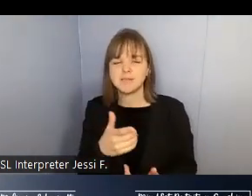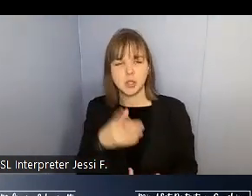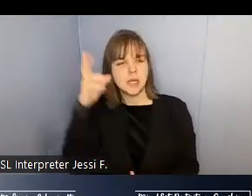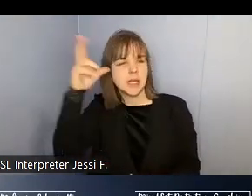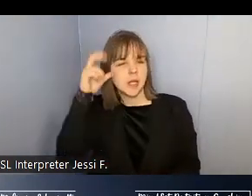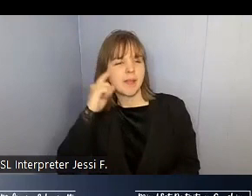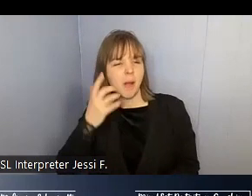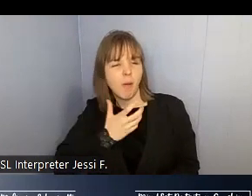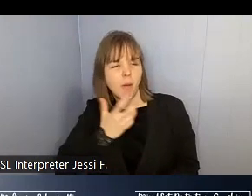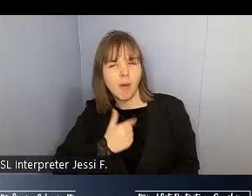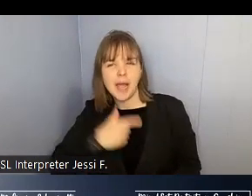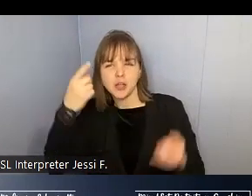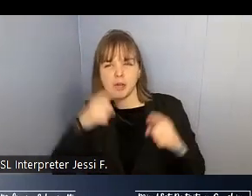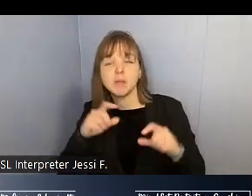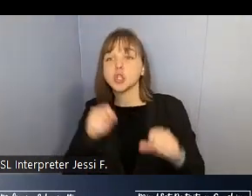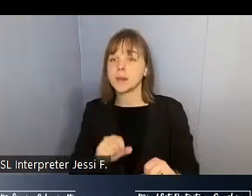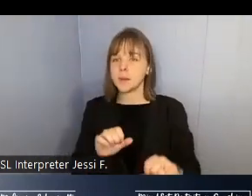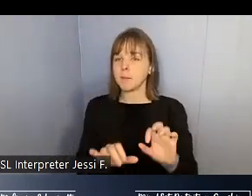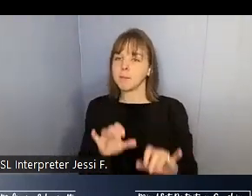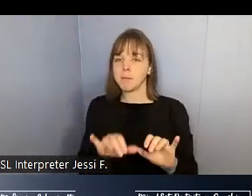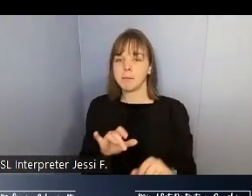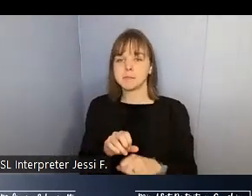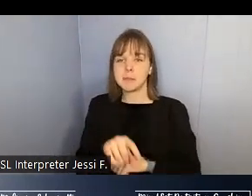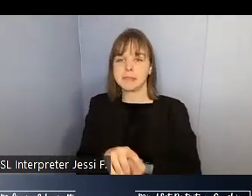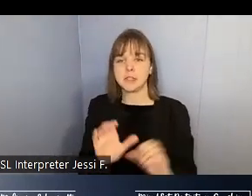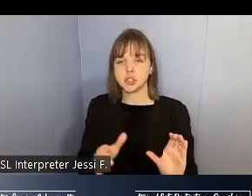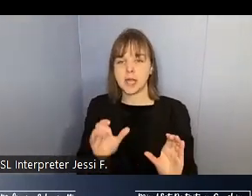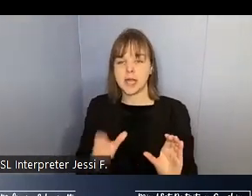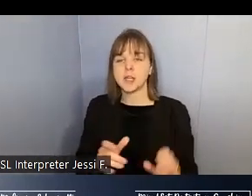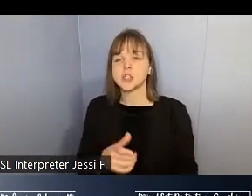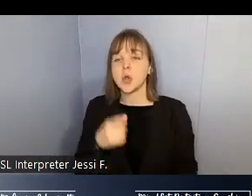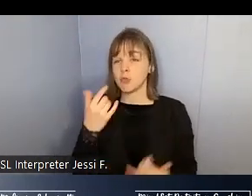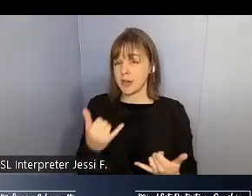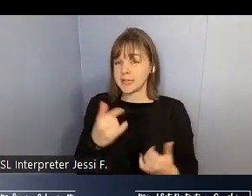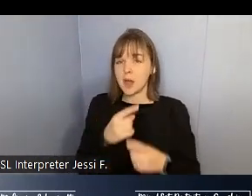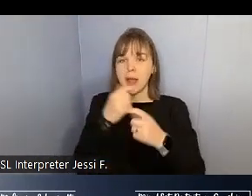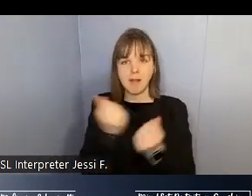But it's a great opportunity for us to stay connected. And there will be a follow-up email after this.